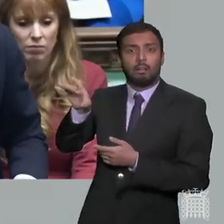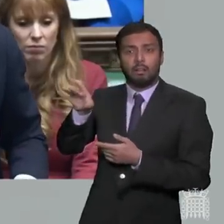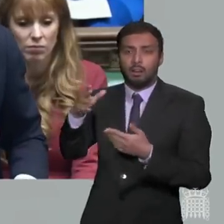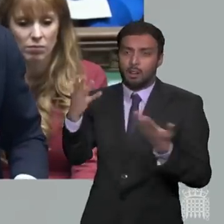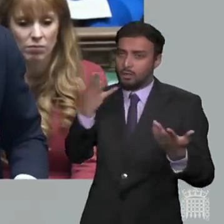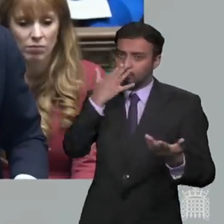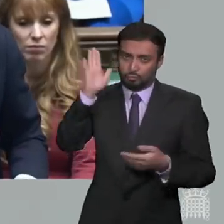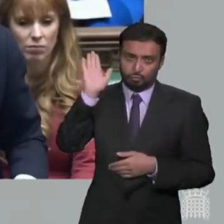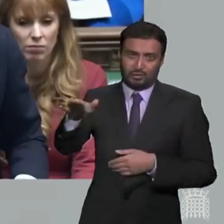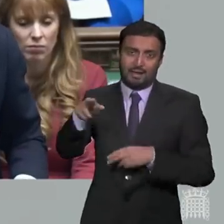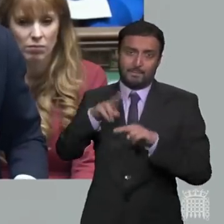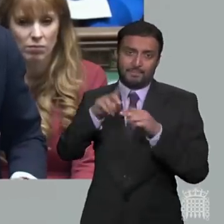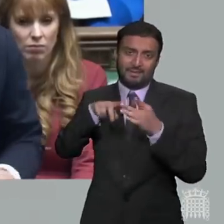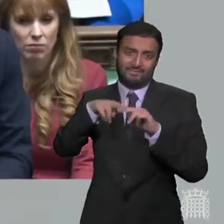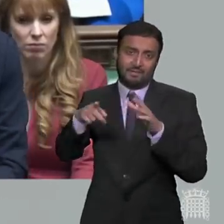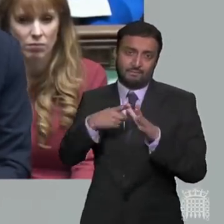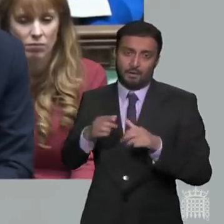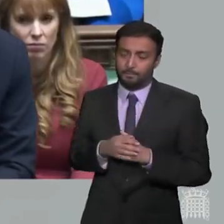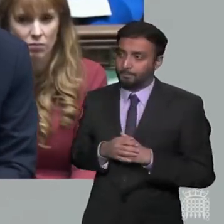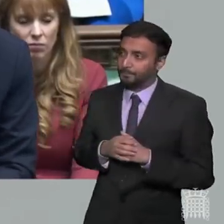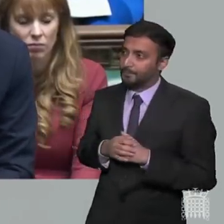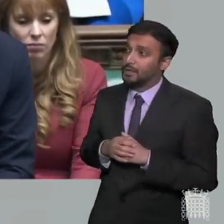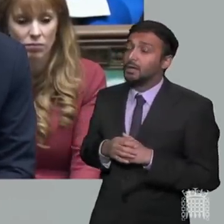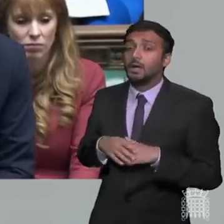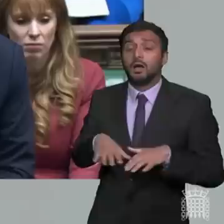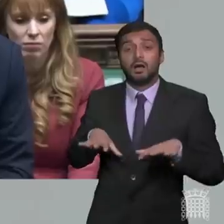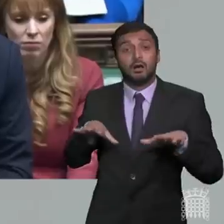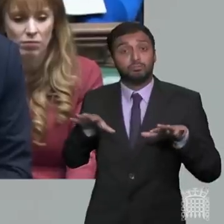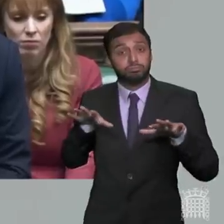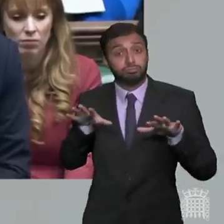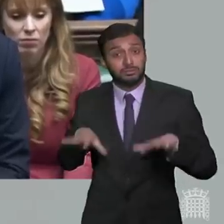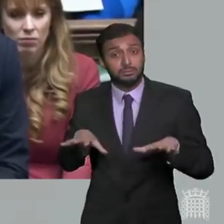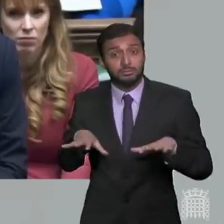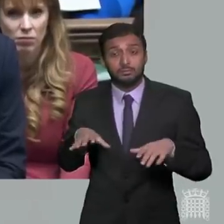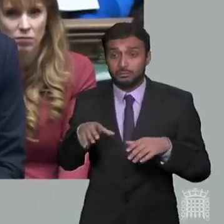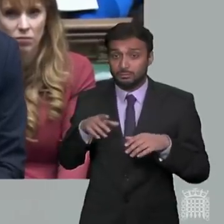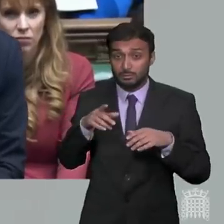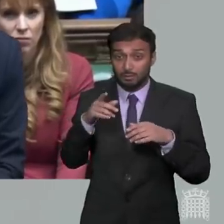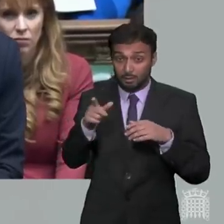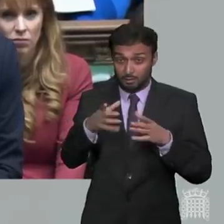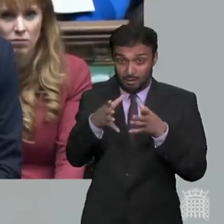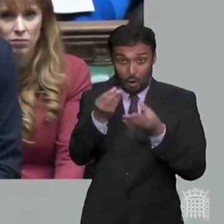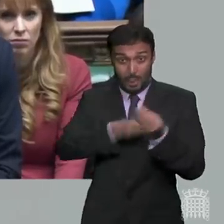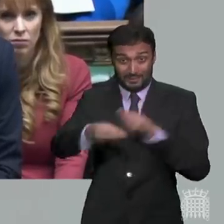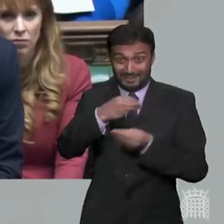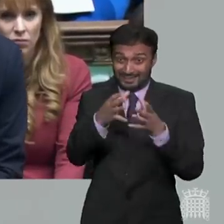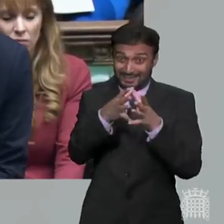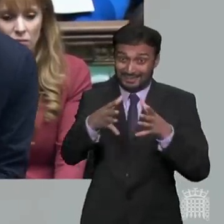Britain faces the lowest growth of any OECD nation over the next two years.